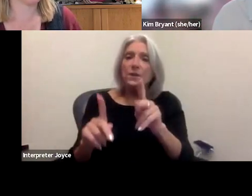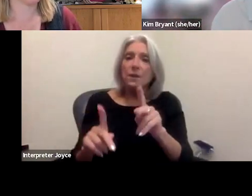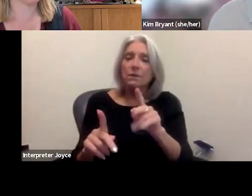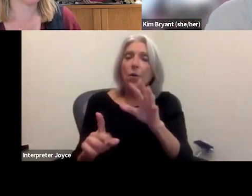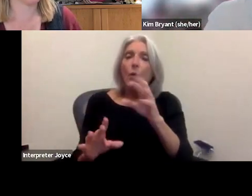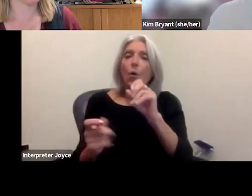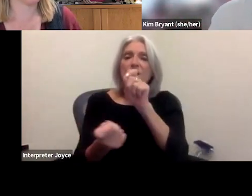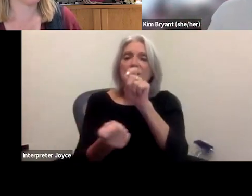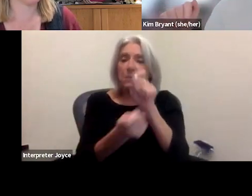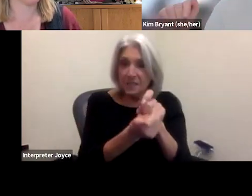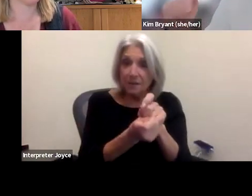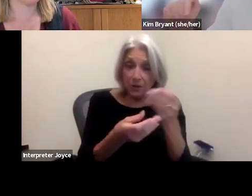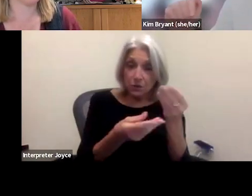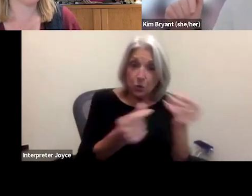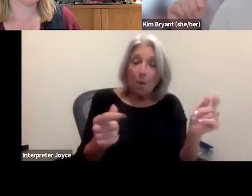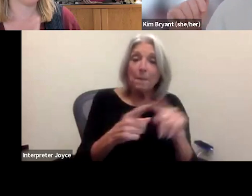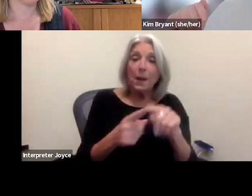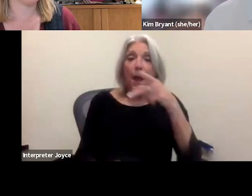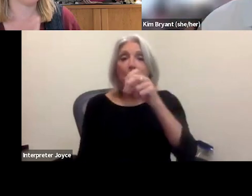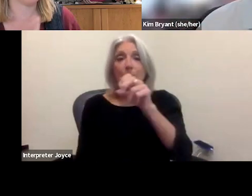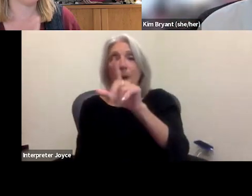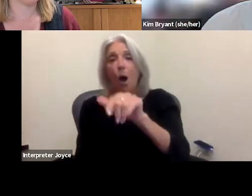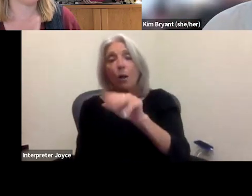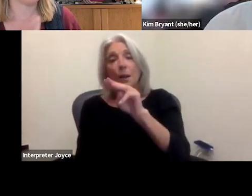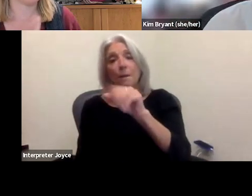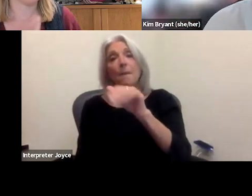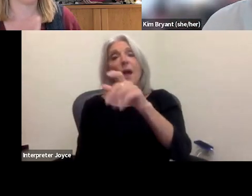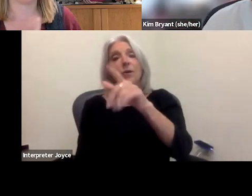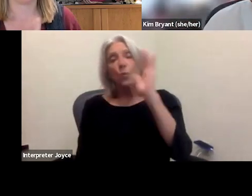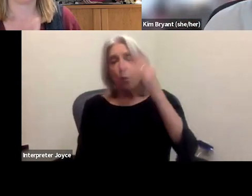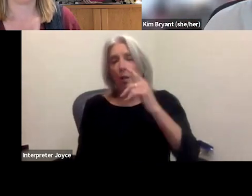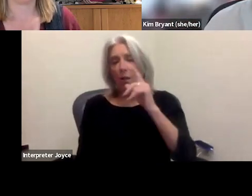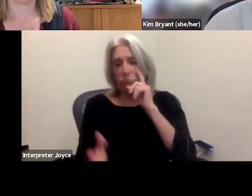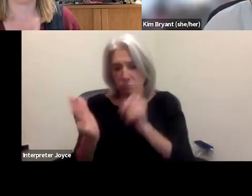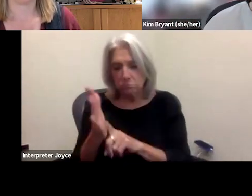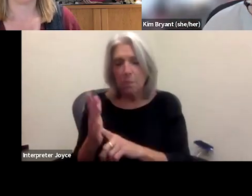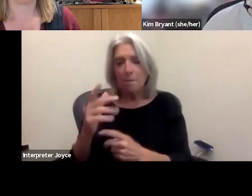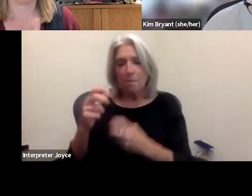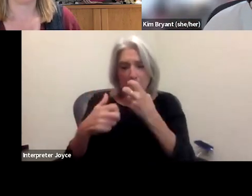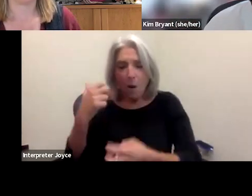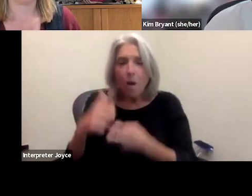but also be a polymath. You're going to encounter rabbit holes, and I'm encouraging you to go down them.